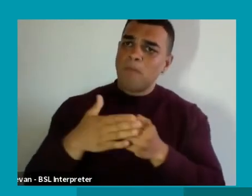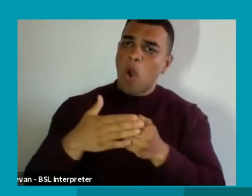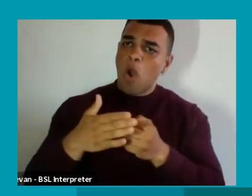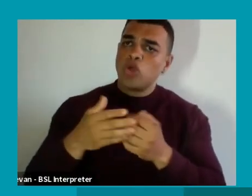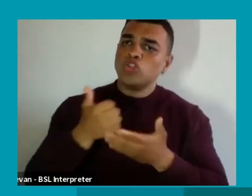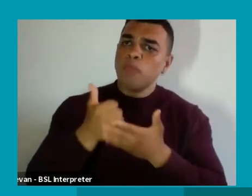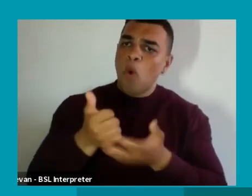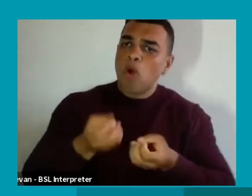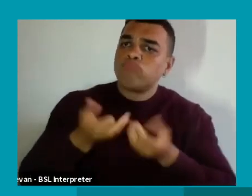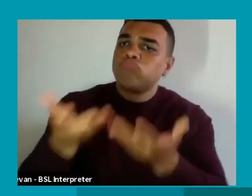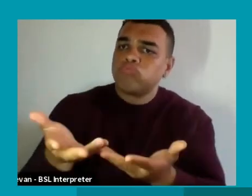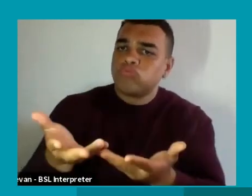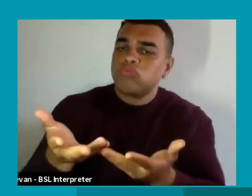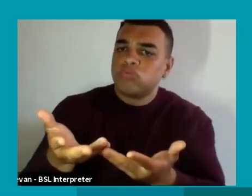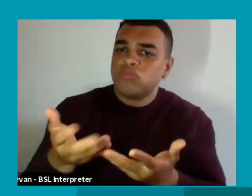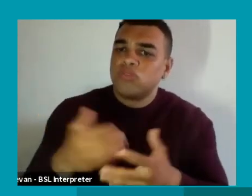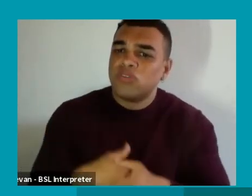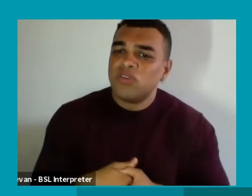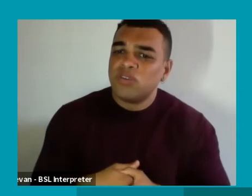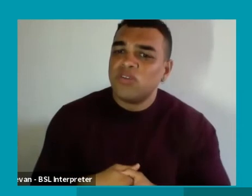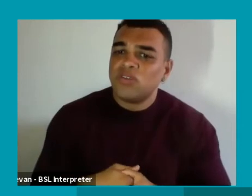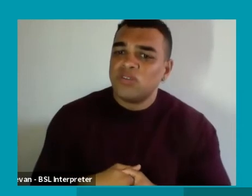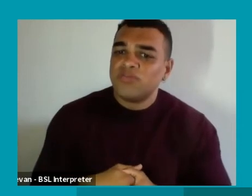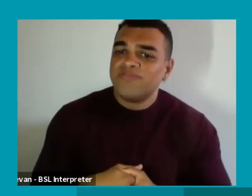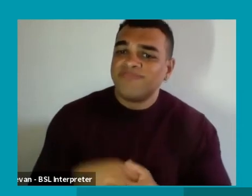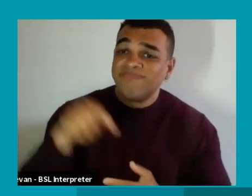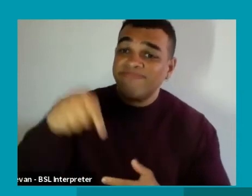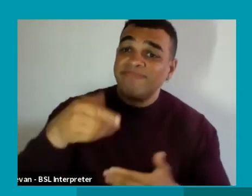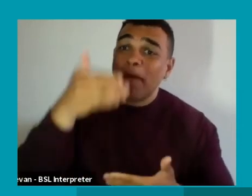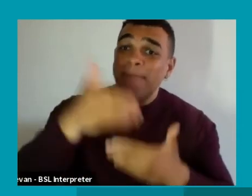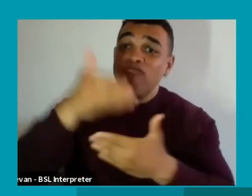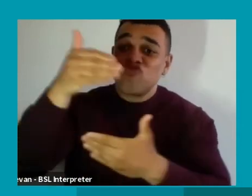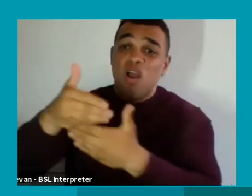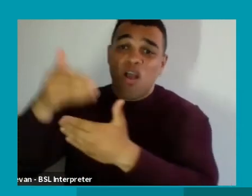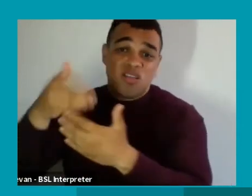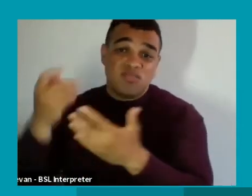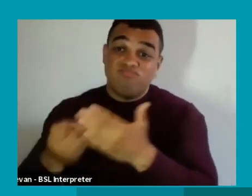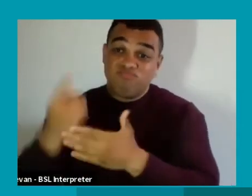you know 'cause these sorts of things come up a lot about when should I discuss?